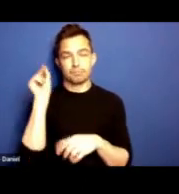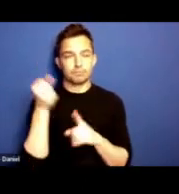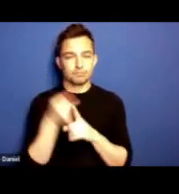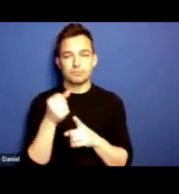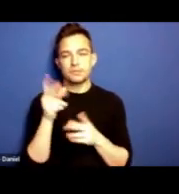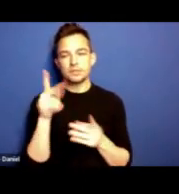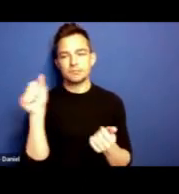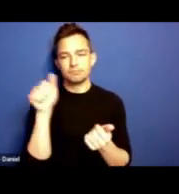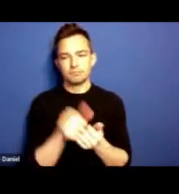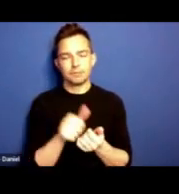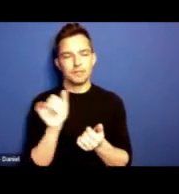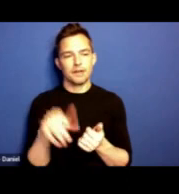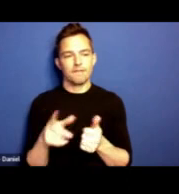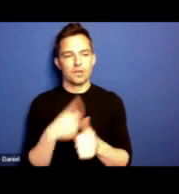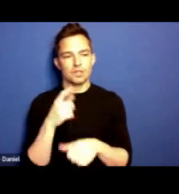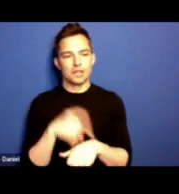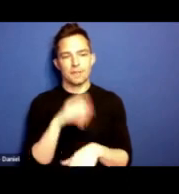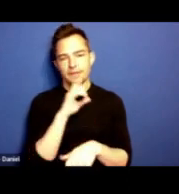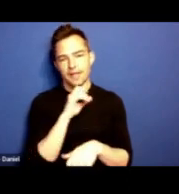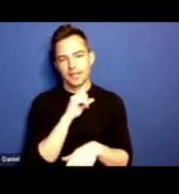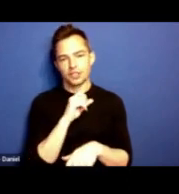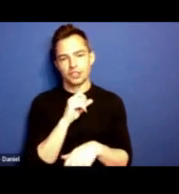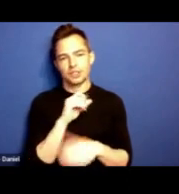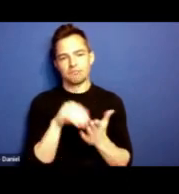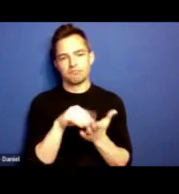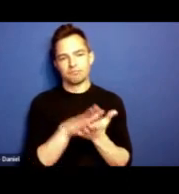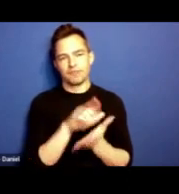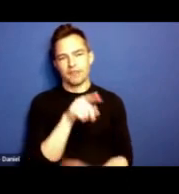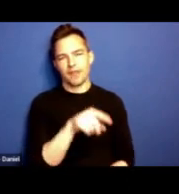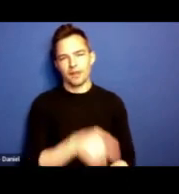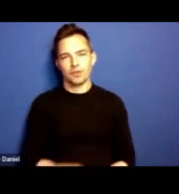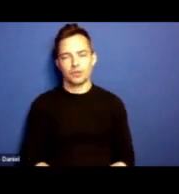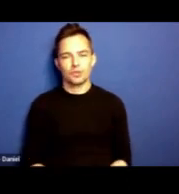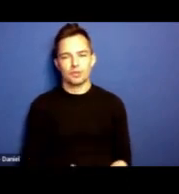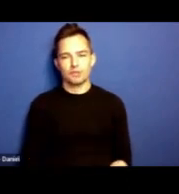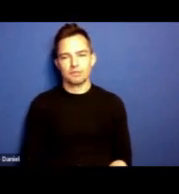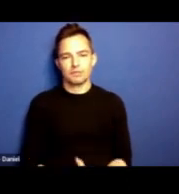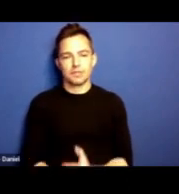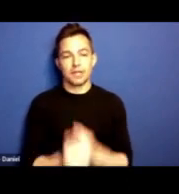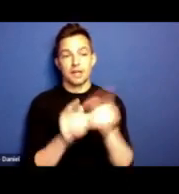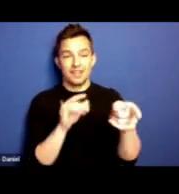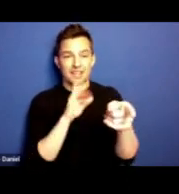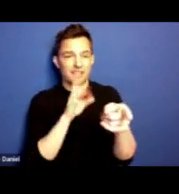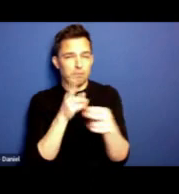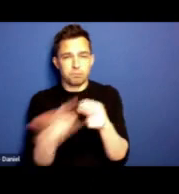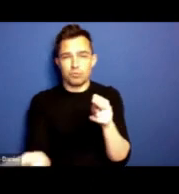consciousness and their age is recorded there. So this is a very brief screener. We know